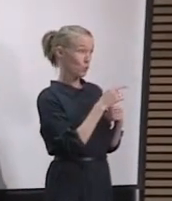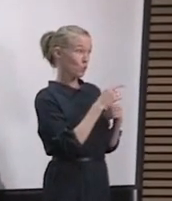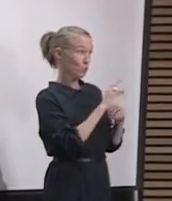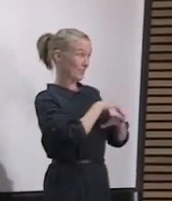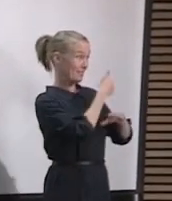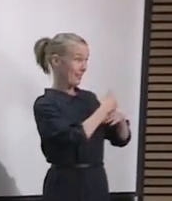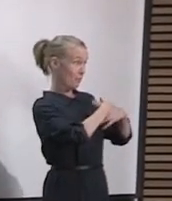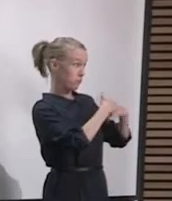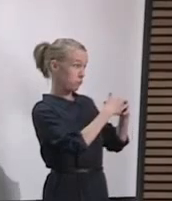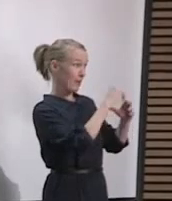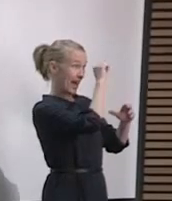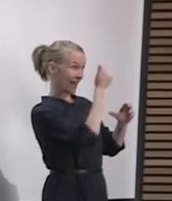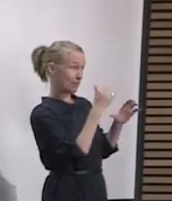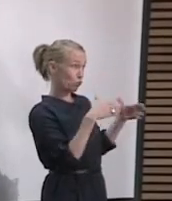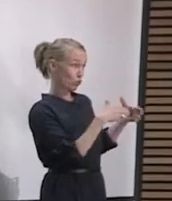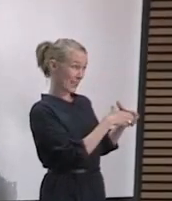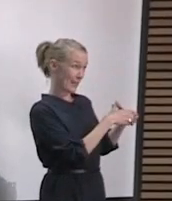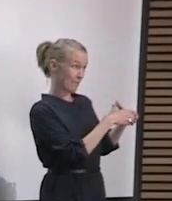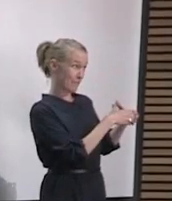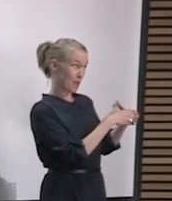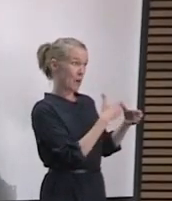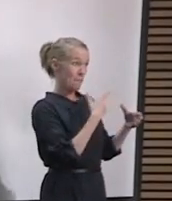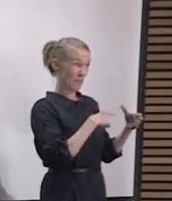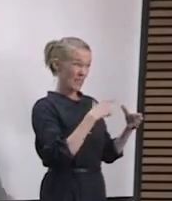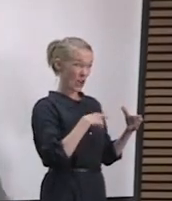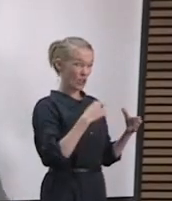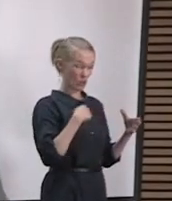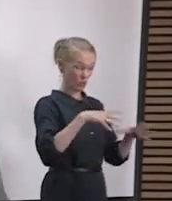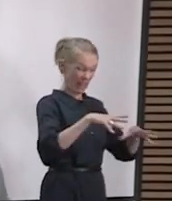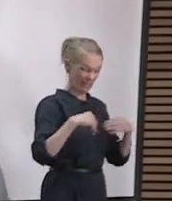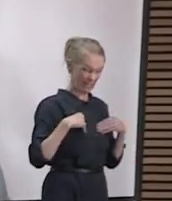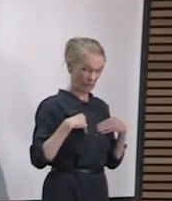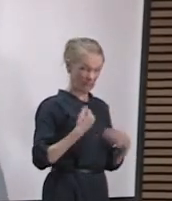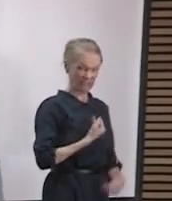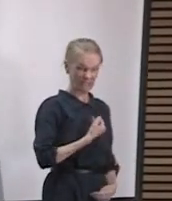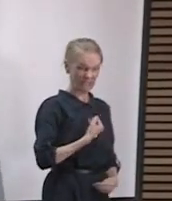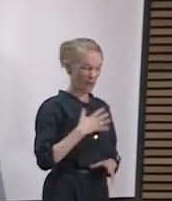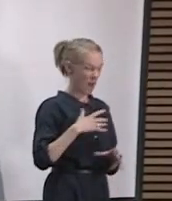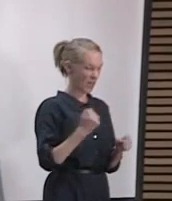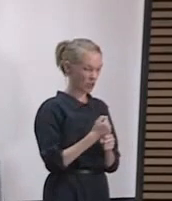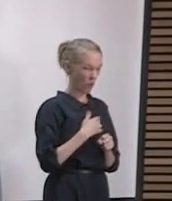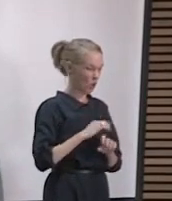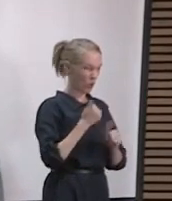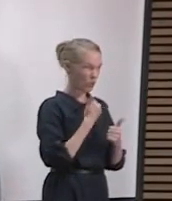you? Sorry, what was that? The standing up of the support team, do you